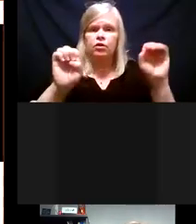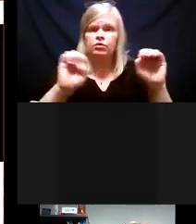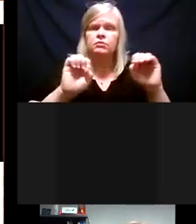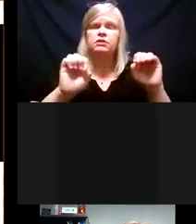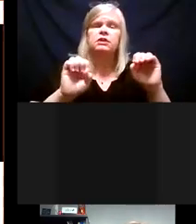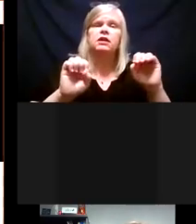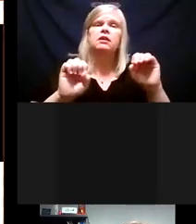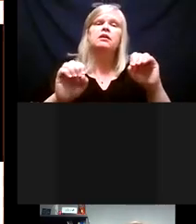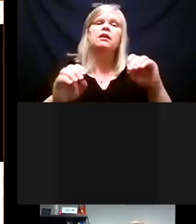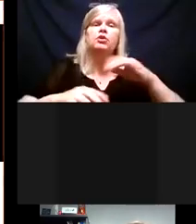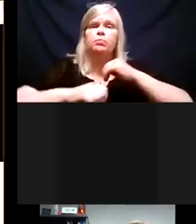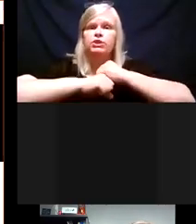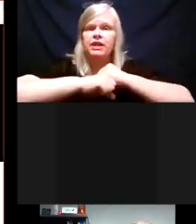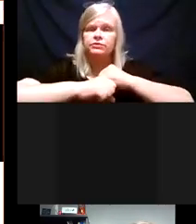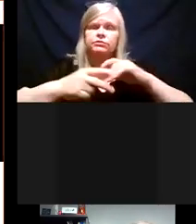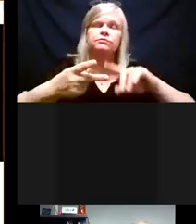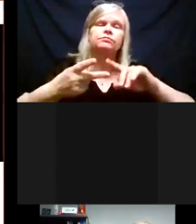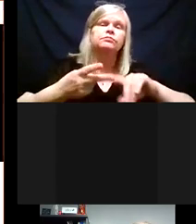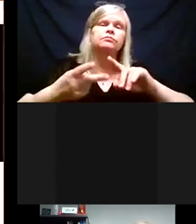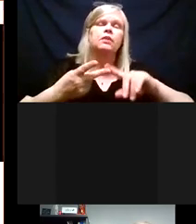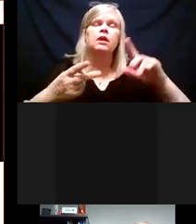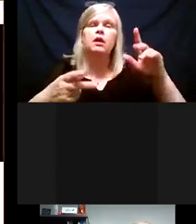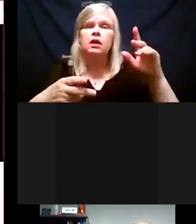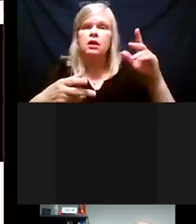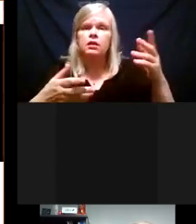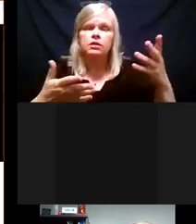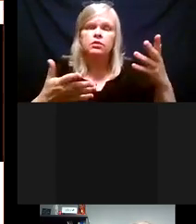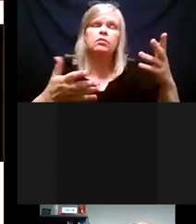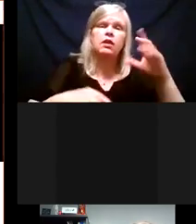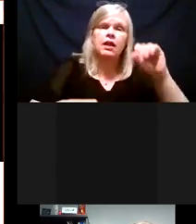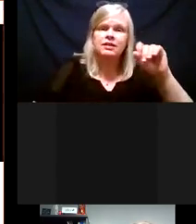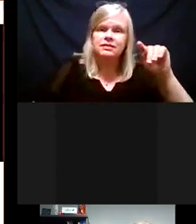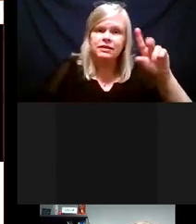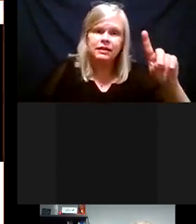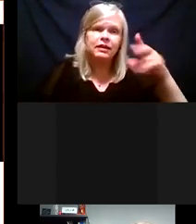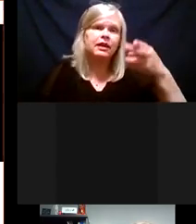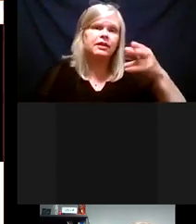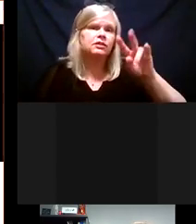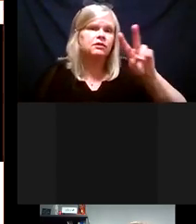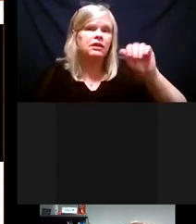STD CARE, PARTNER THERAPY FOR STD, A.I.D.S. CARE, DRUG AND